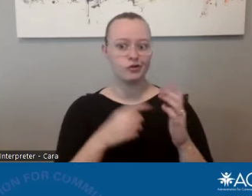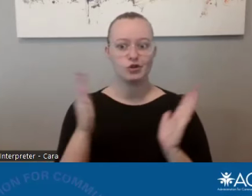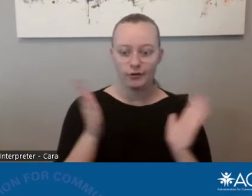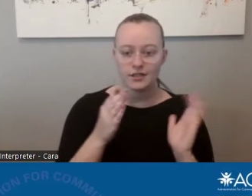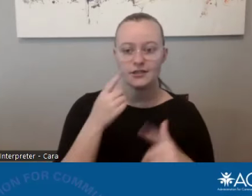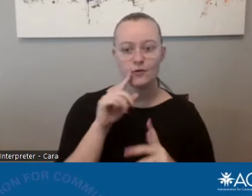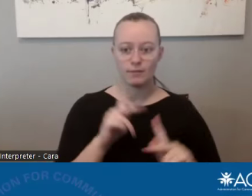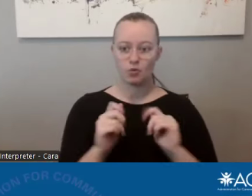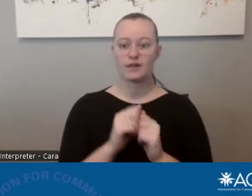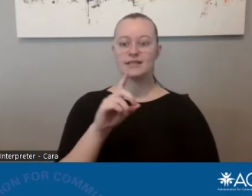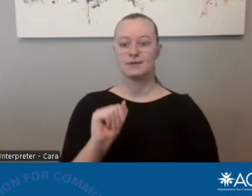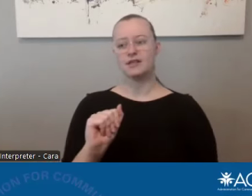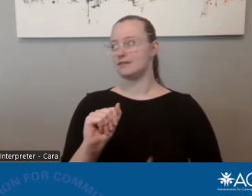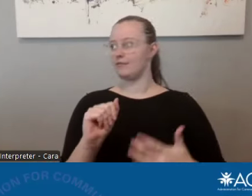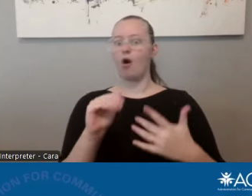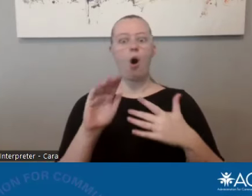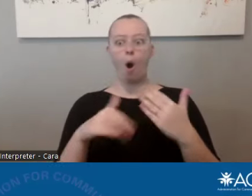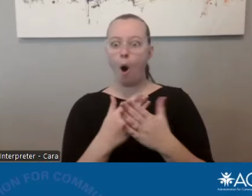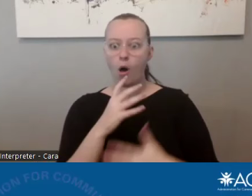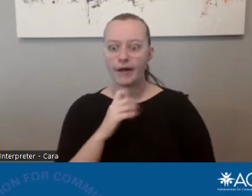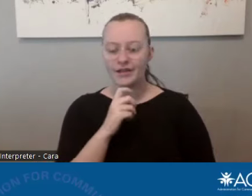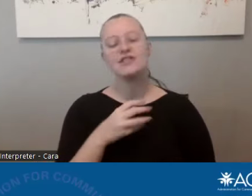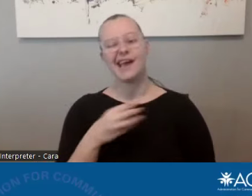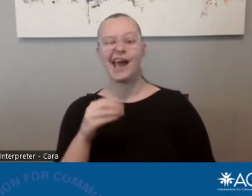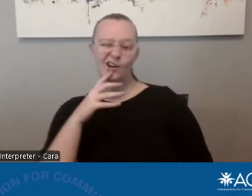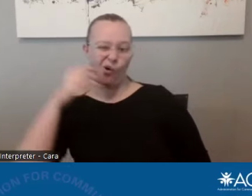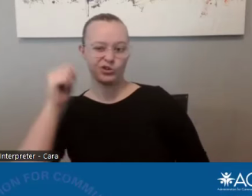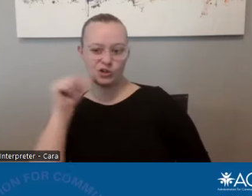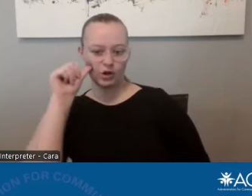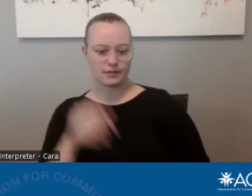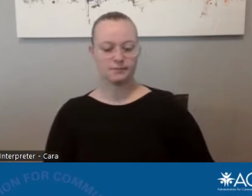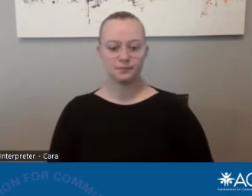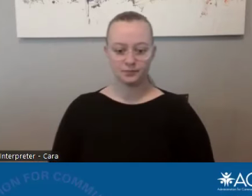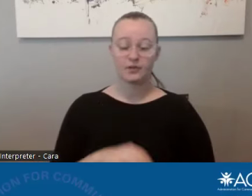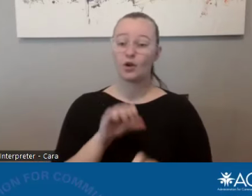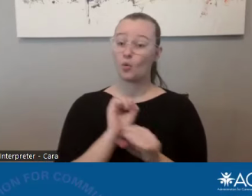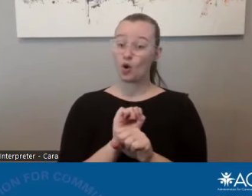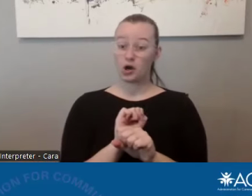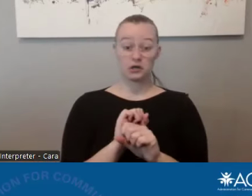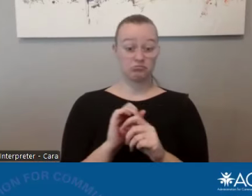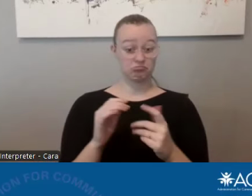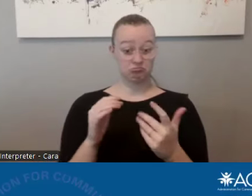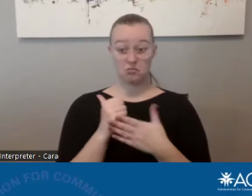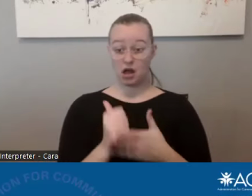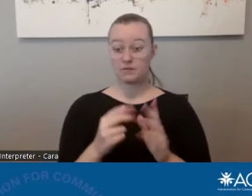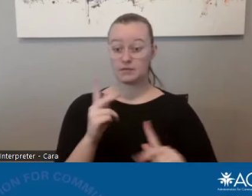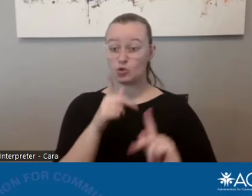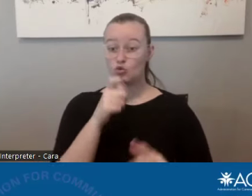disabilities of all ages, as well as older adults. Their work enables individuals who require services and supports to live in their own